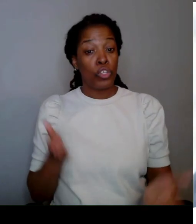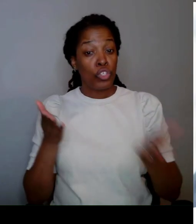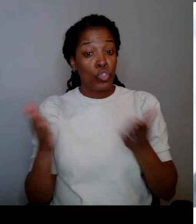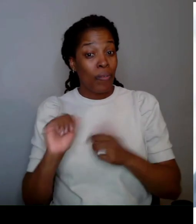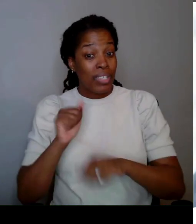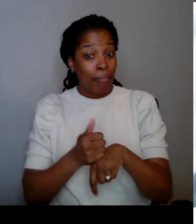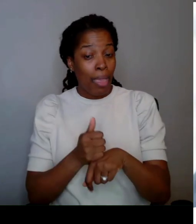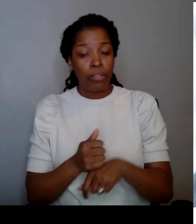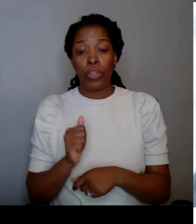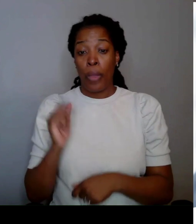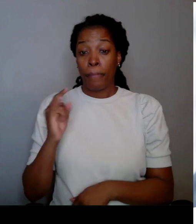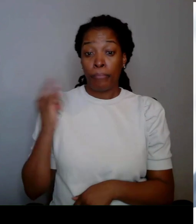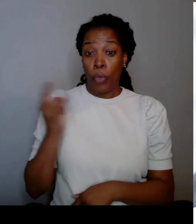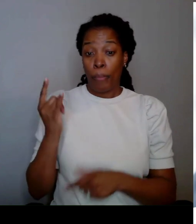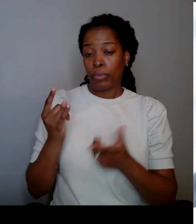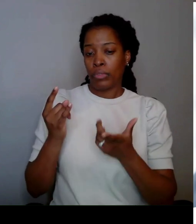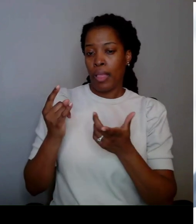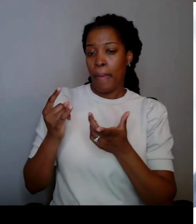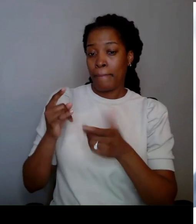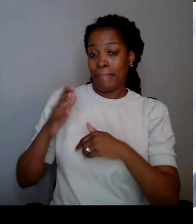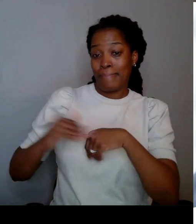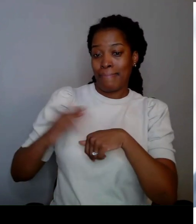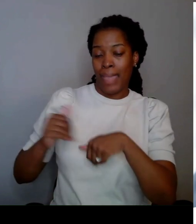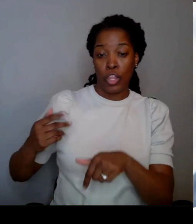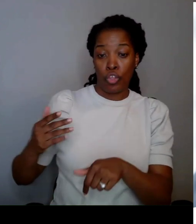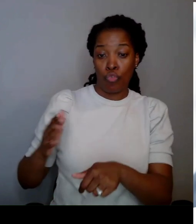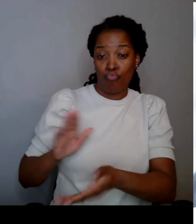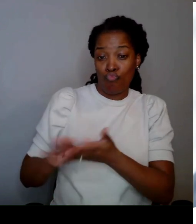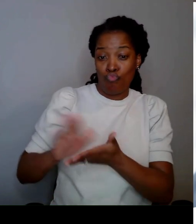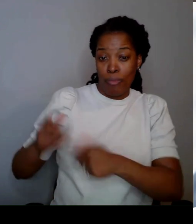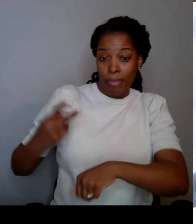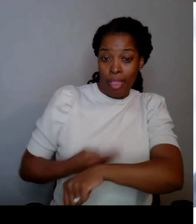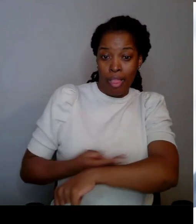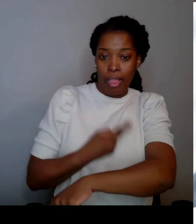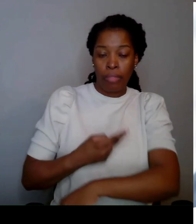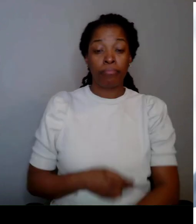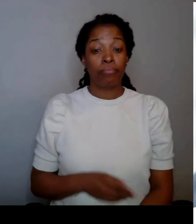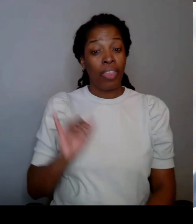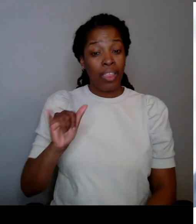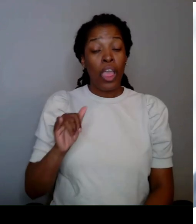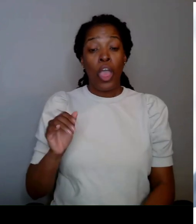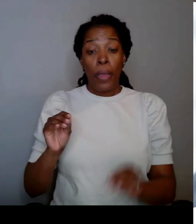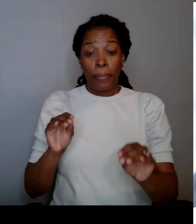convenient on site grooming services for dogs and cats using a fully equipped trailer.